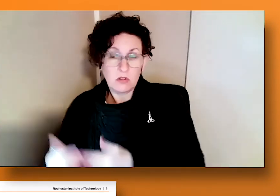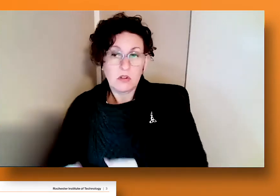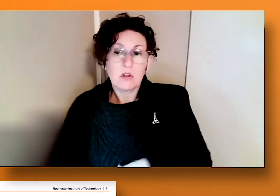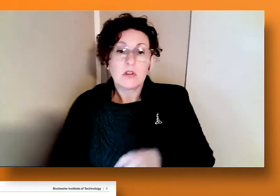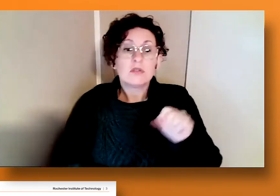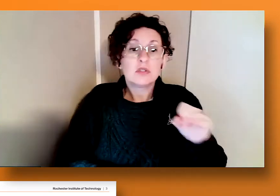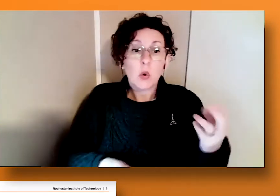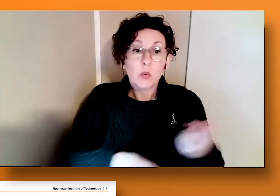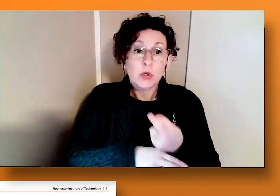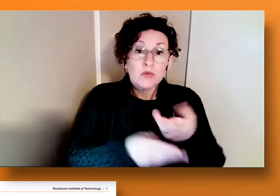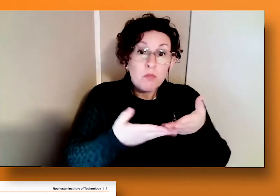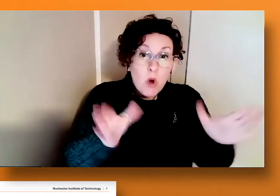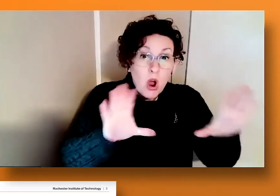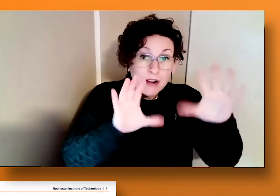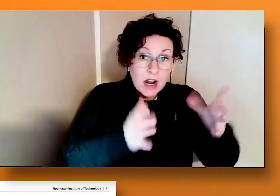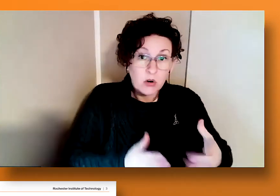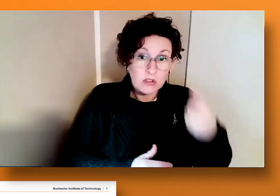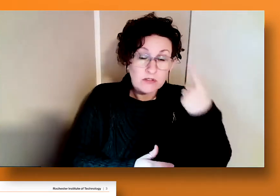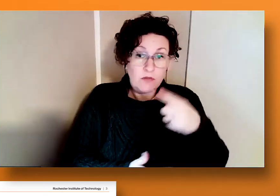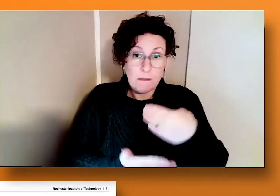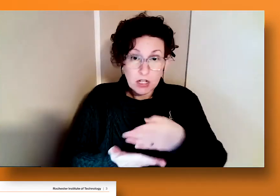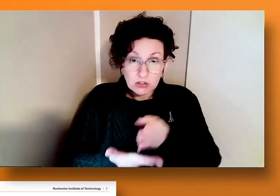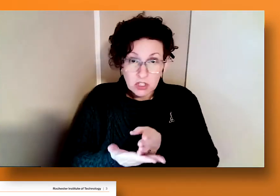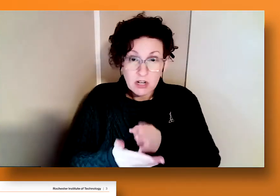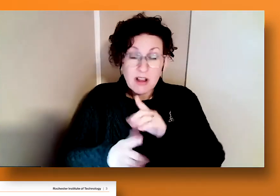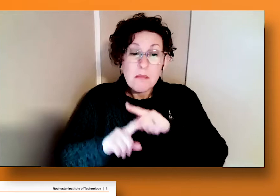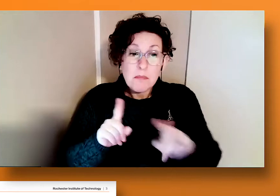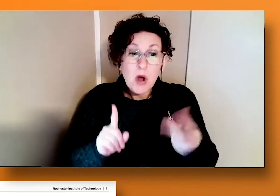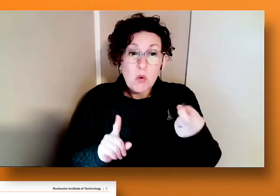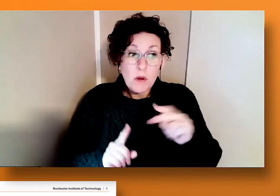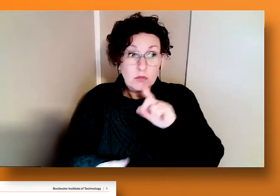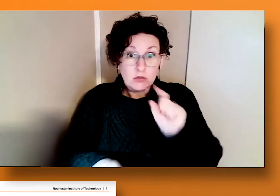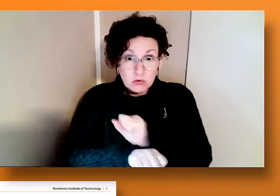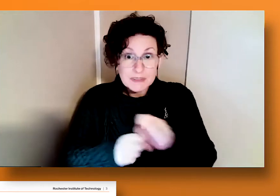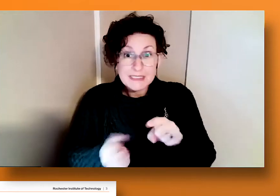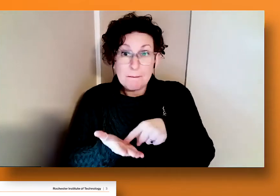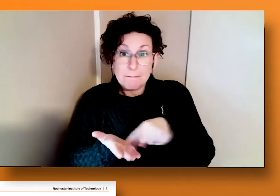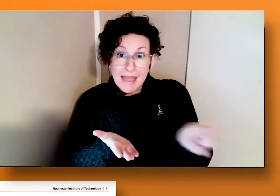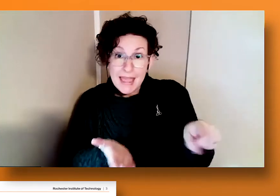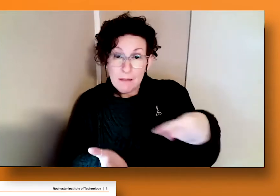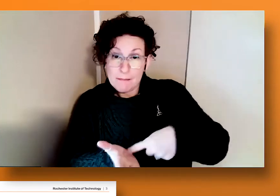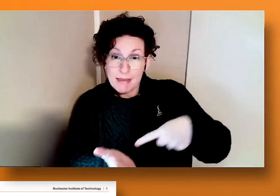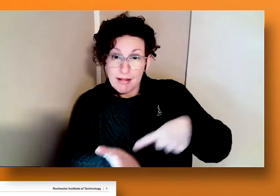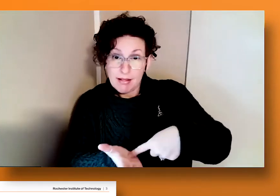but when we're actually accumulating expenses on the grant,